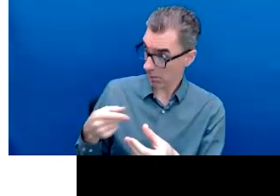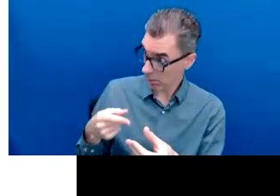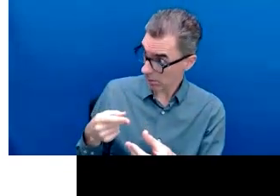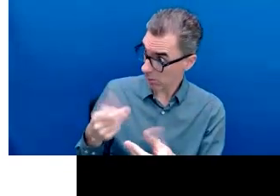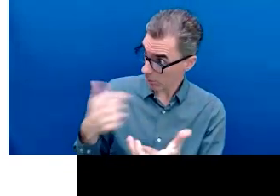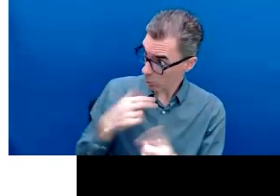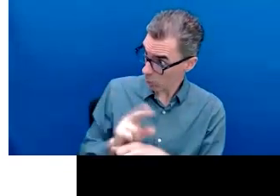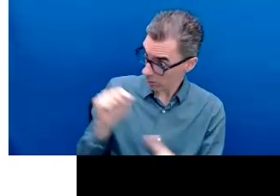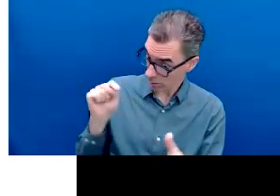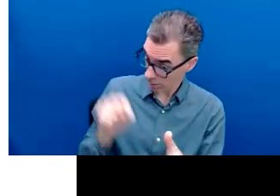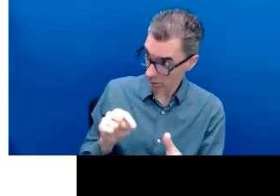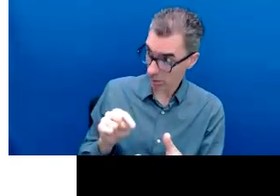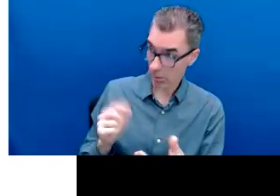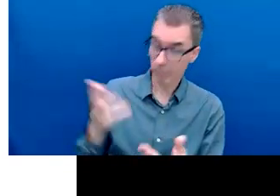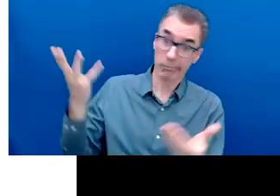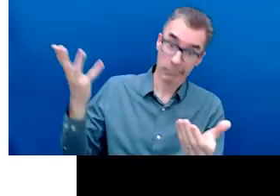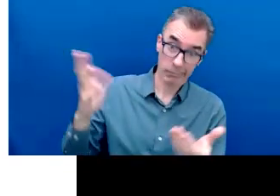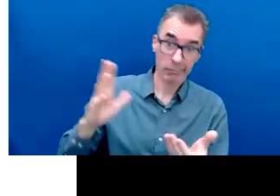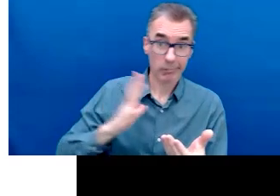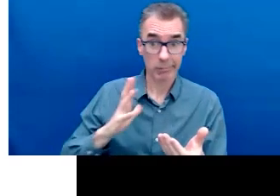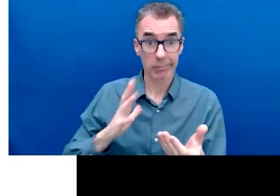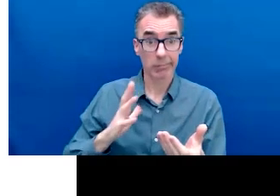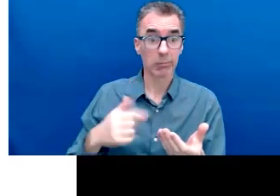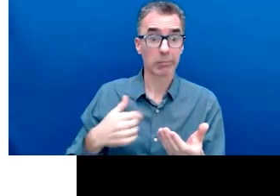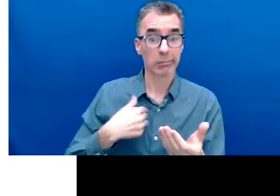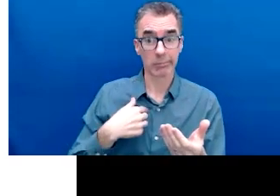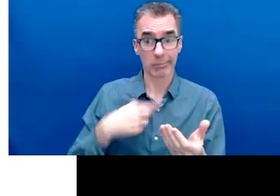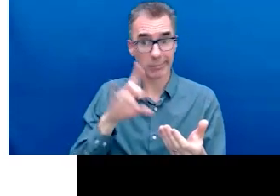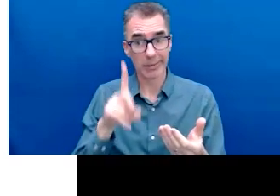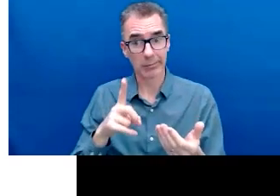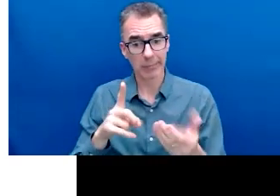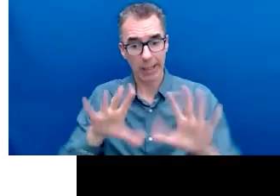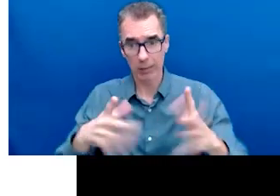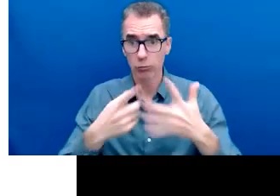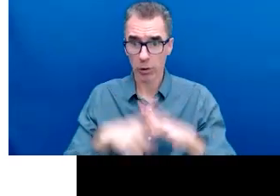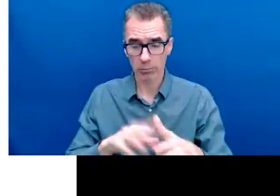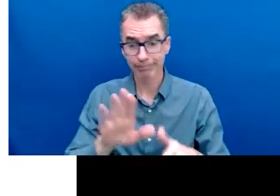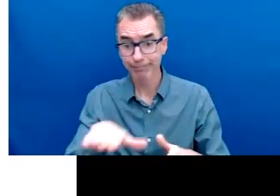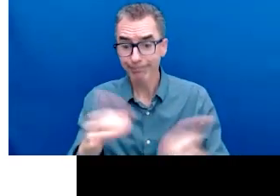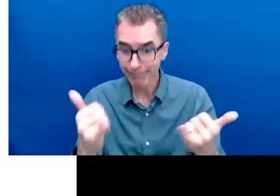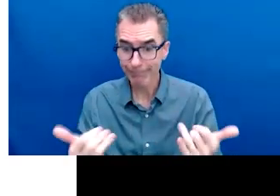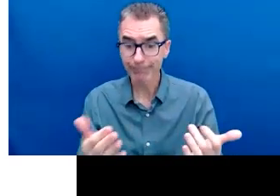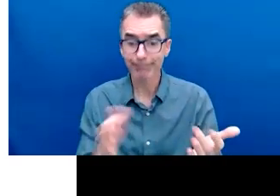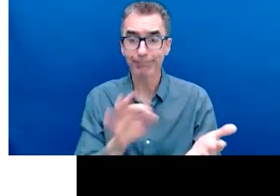And so I just started my class with chapter one, finished chapter one,